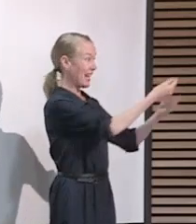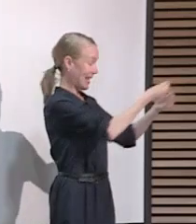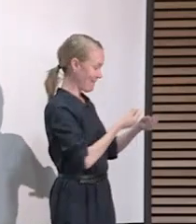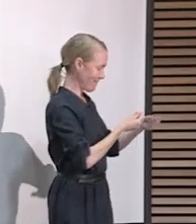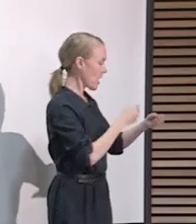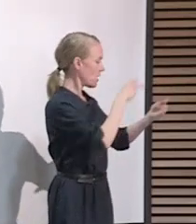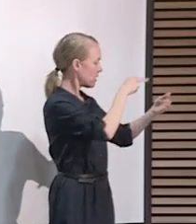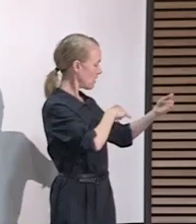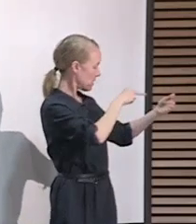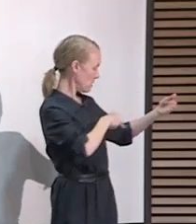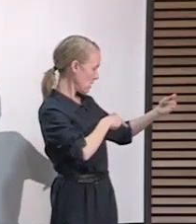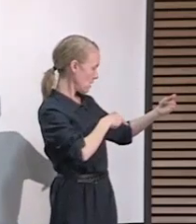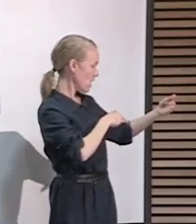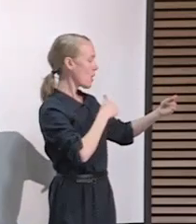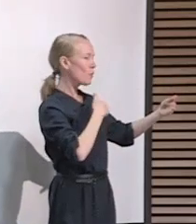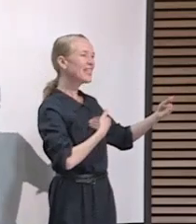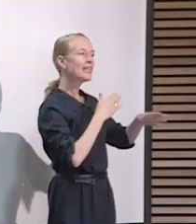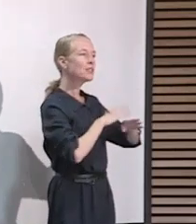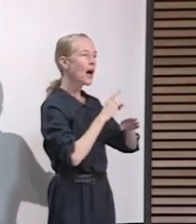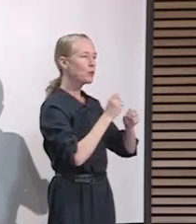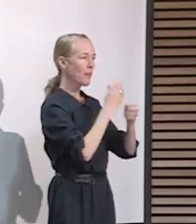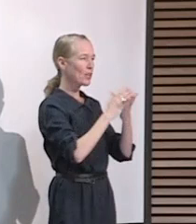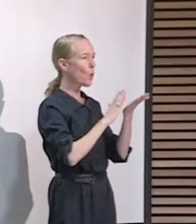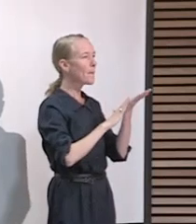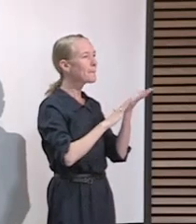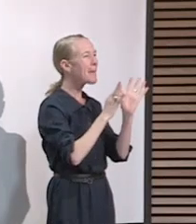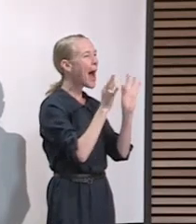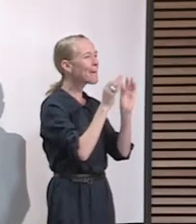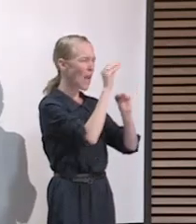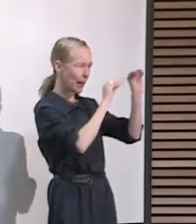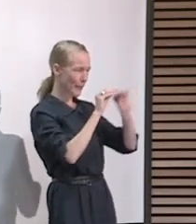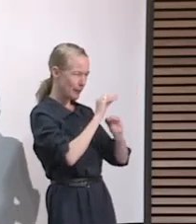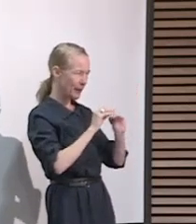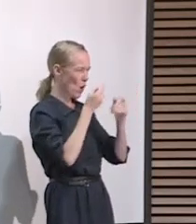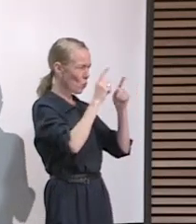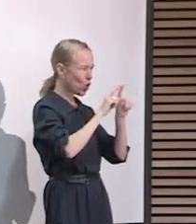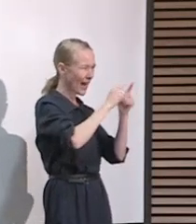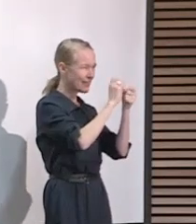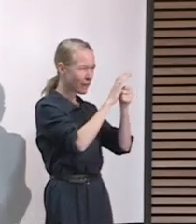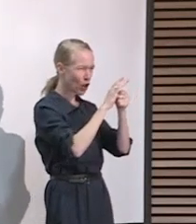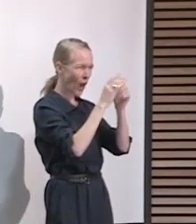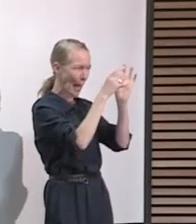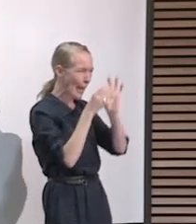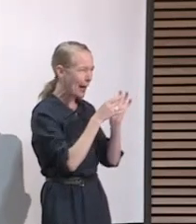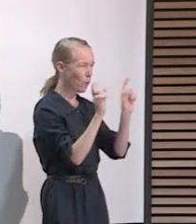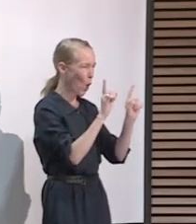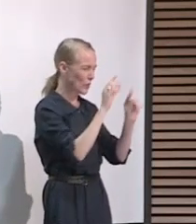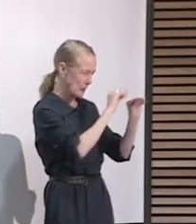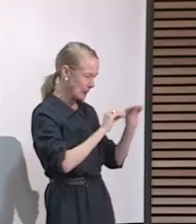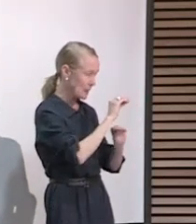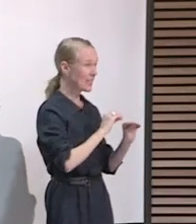testing results we get in the morning, we then a bit of time to make sure that the mapping goes on so we can identify the